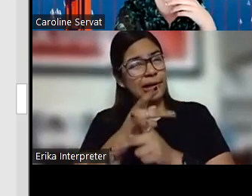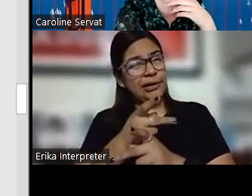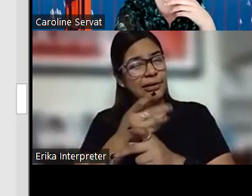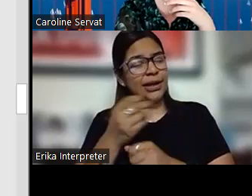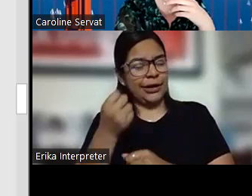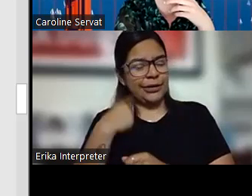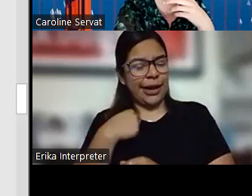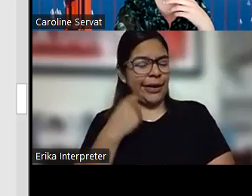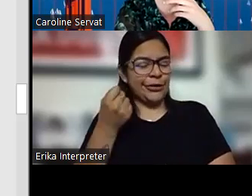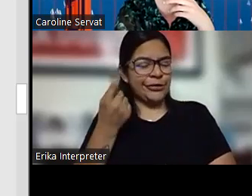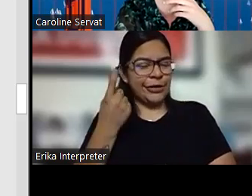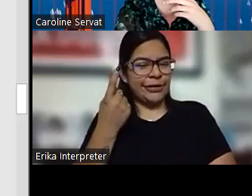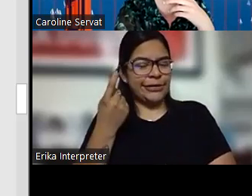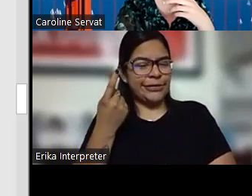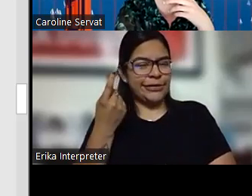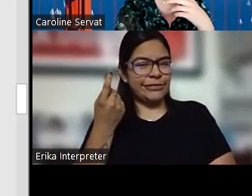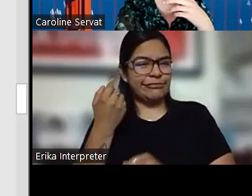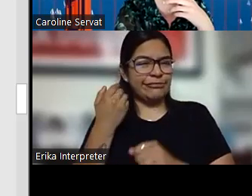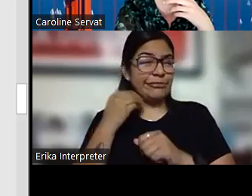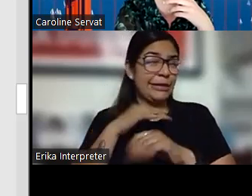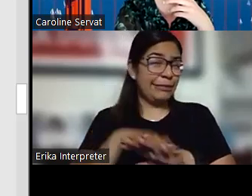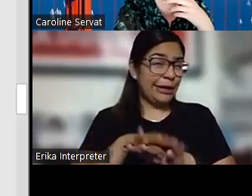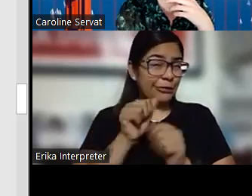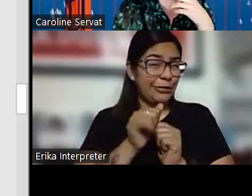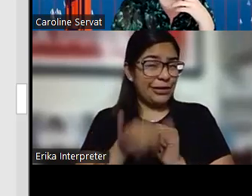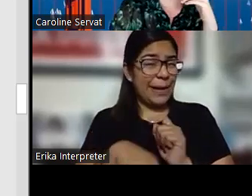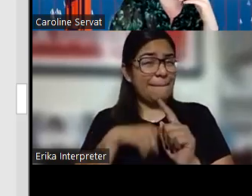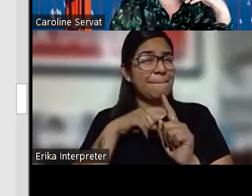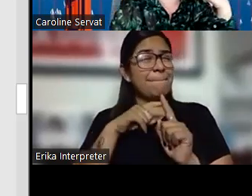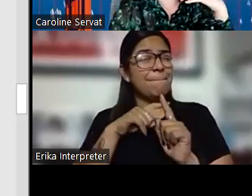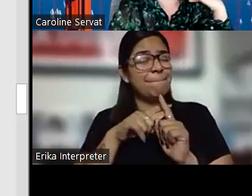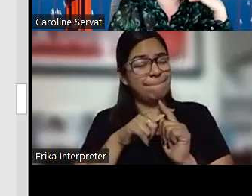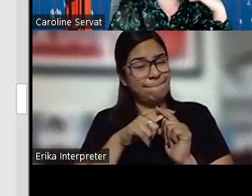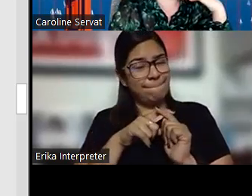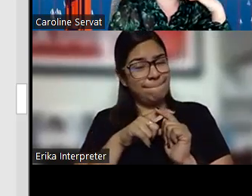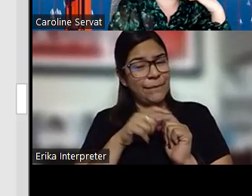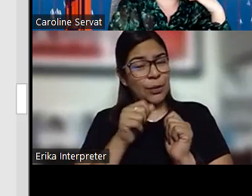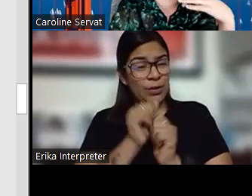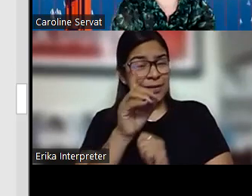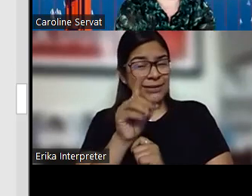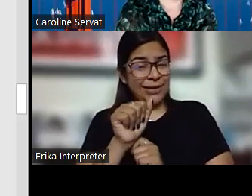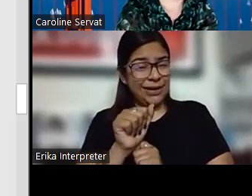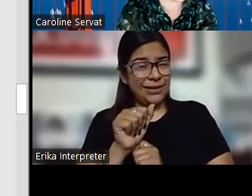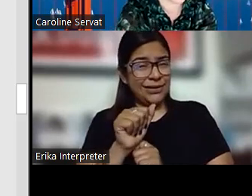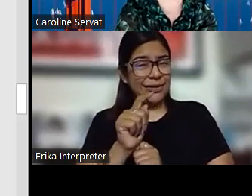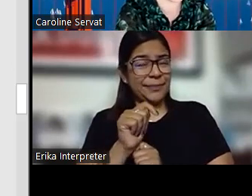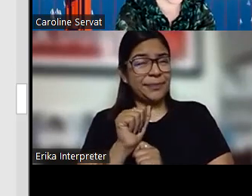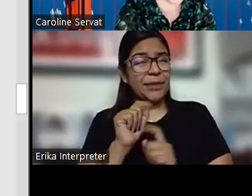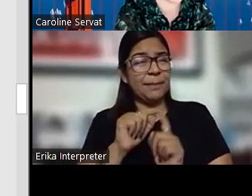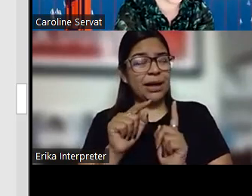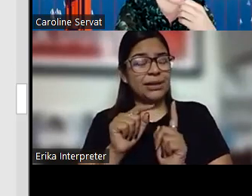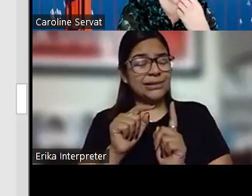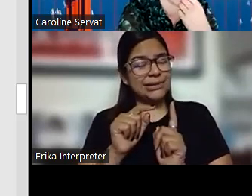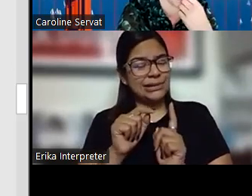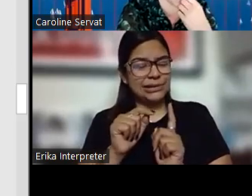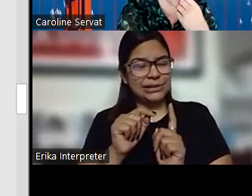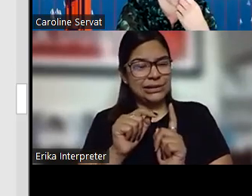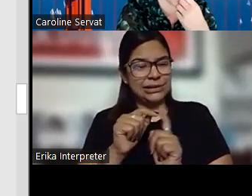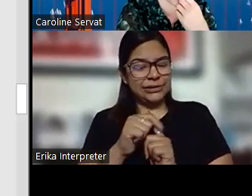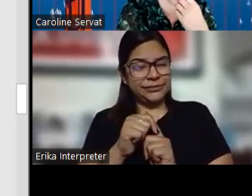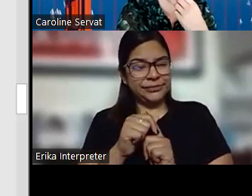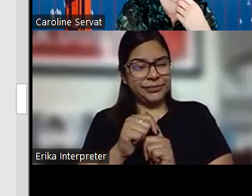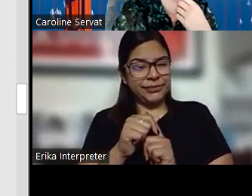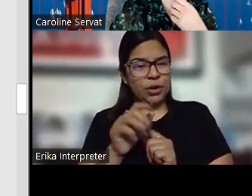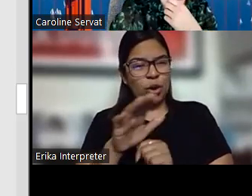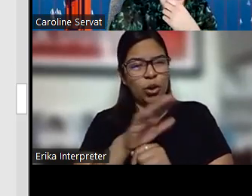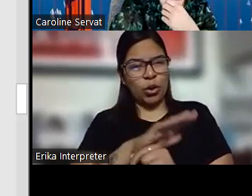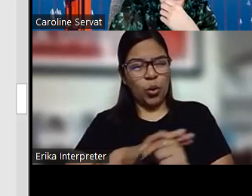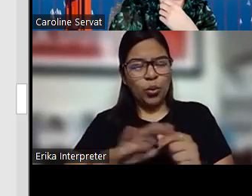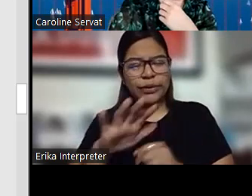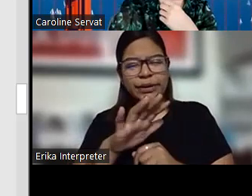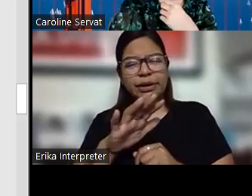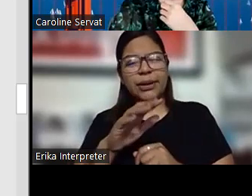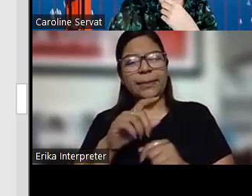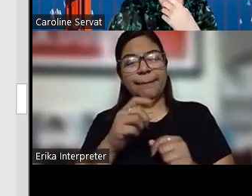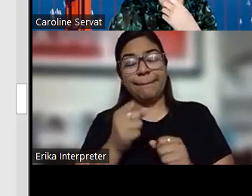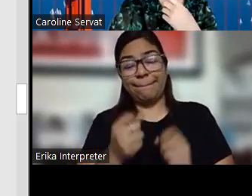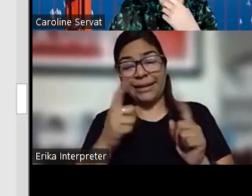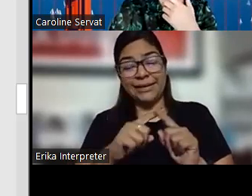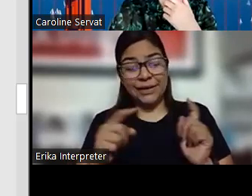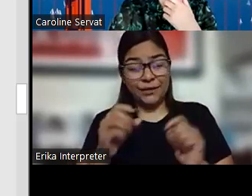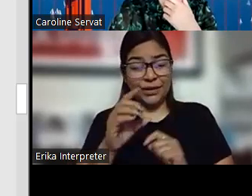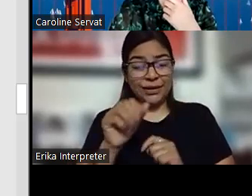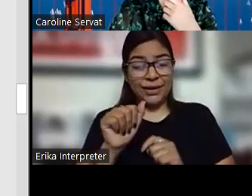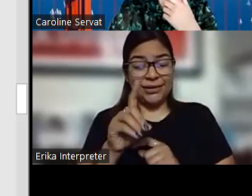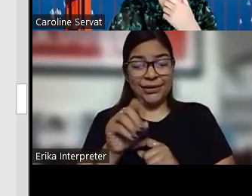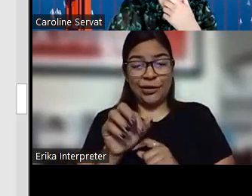um uh somewhat in uh the data exchange framework but particularly locally when many adrcs are uh or